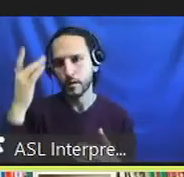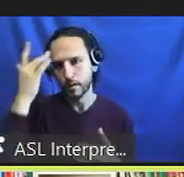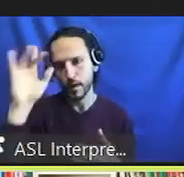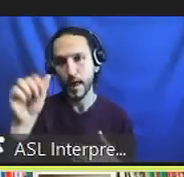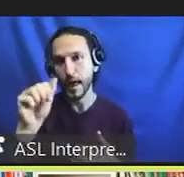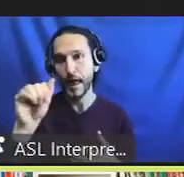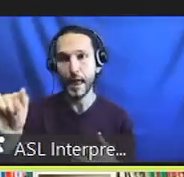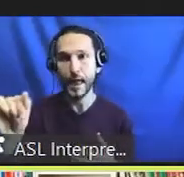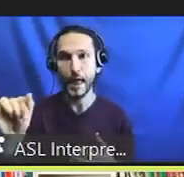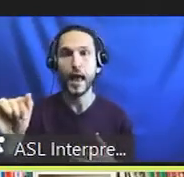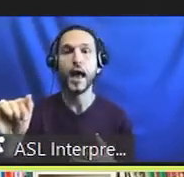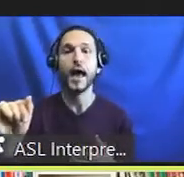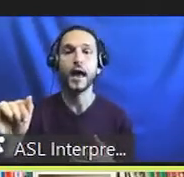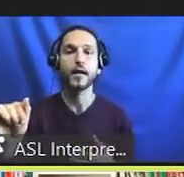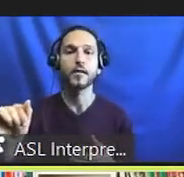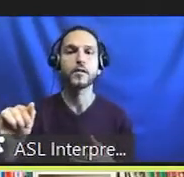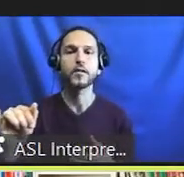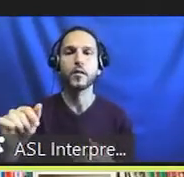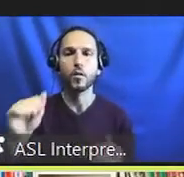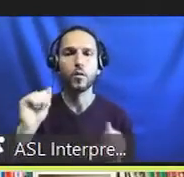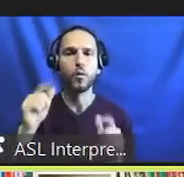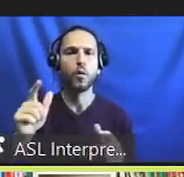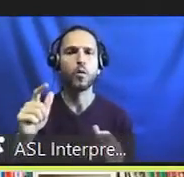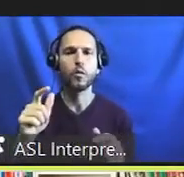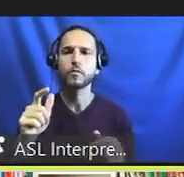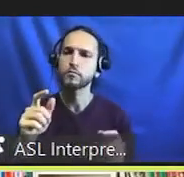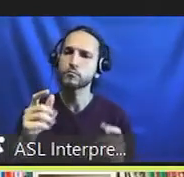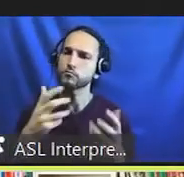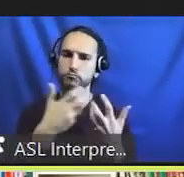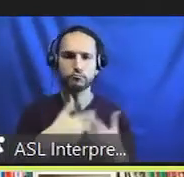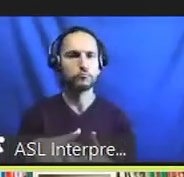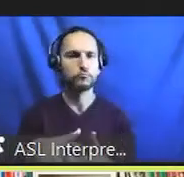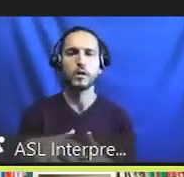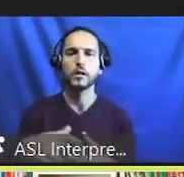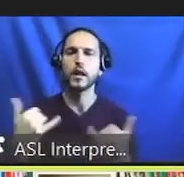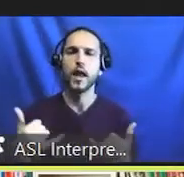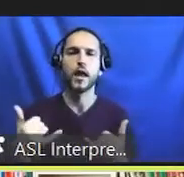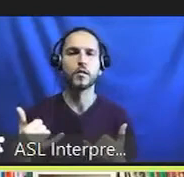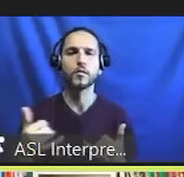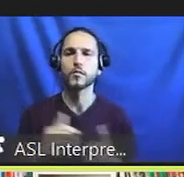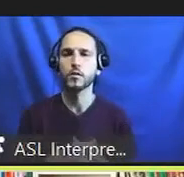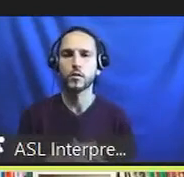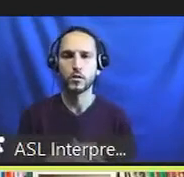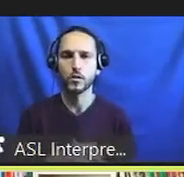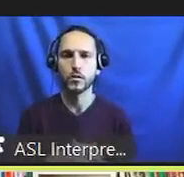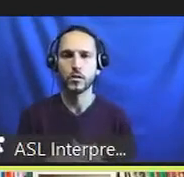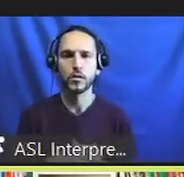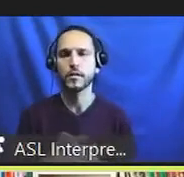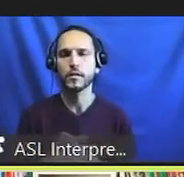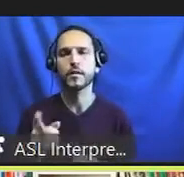which are all asynchronous at this point in time. They simply do not meet what we would